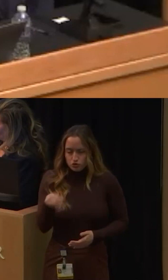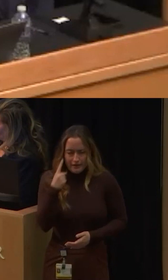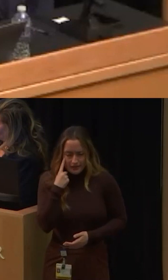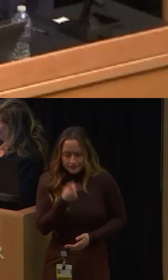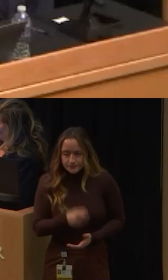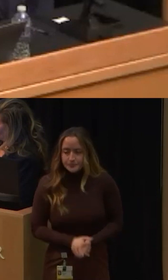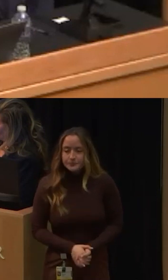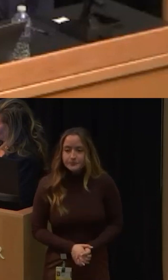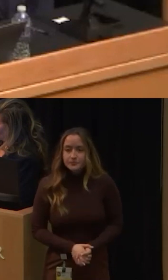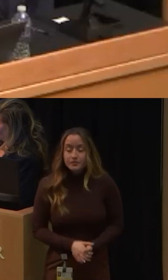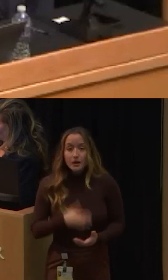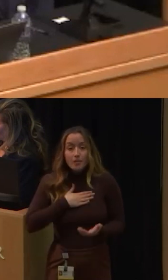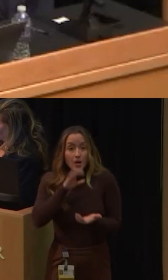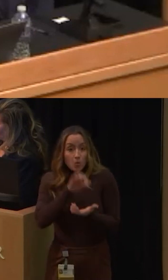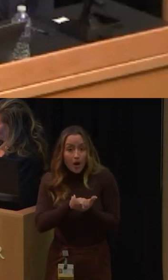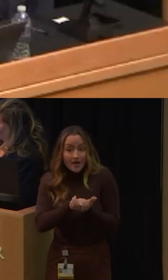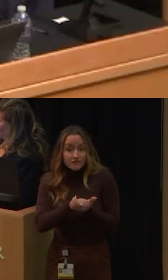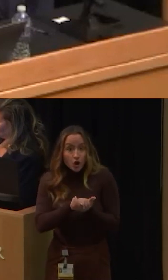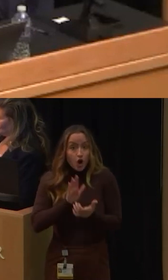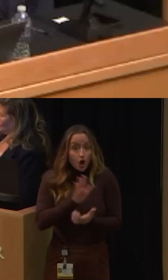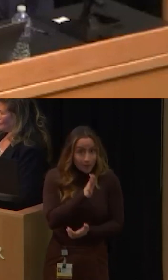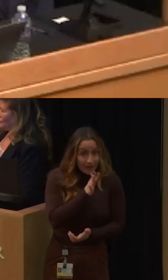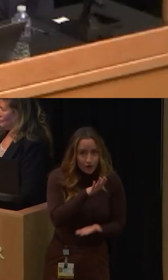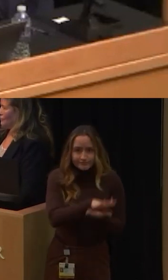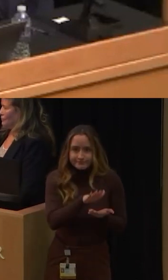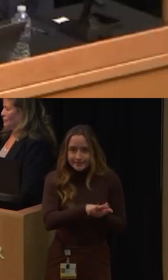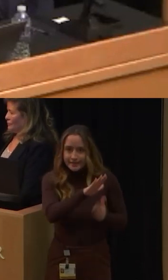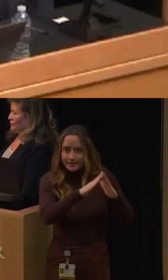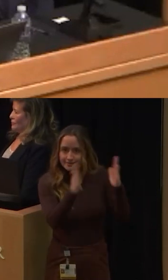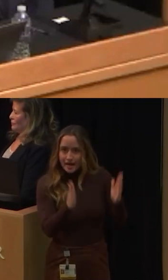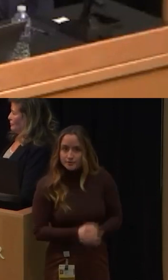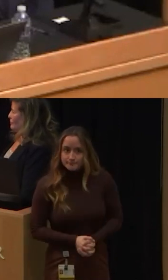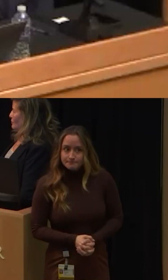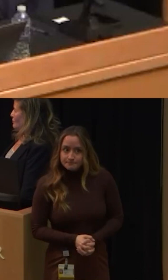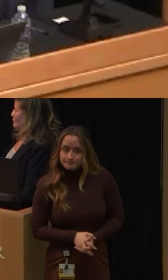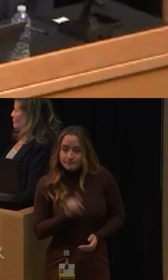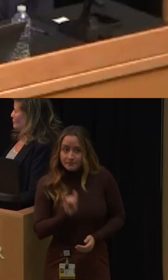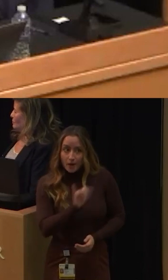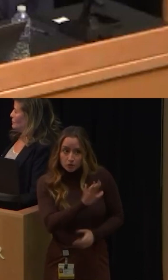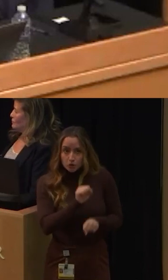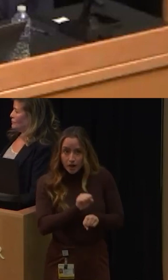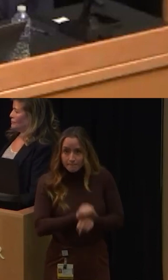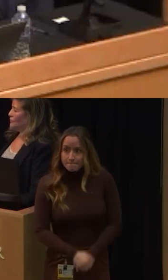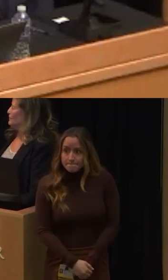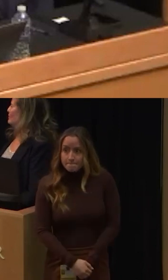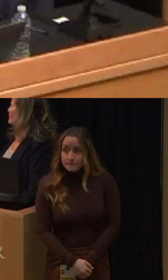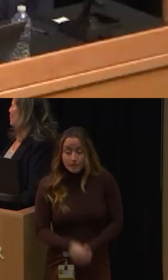but my wife's mother cleaned his house, so that was her job, and that was the only job- And that was her connection to Kodak.